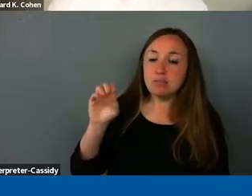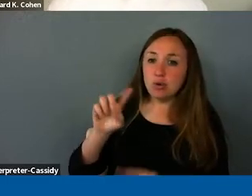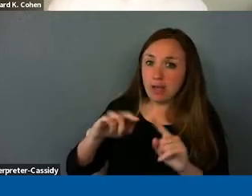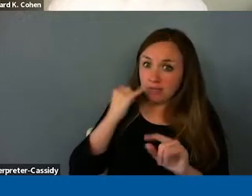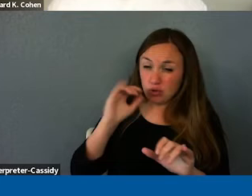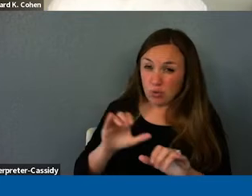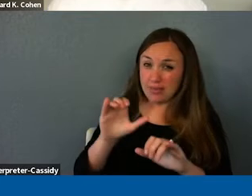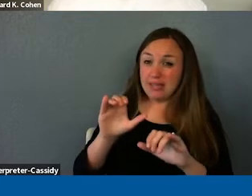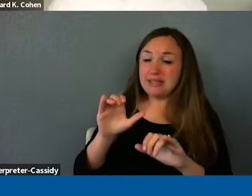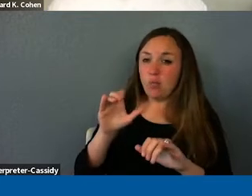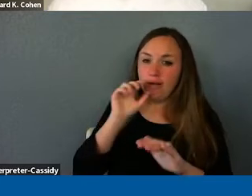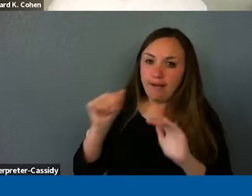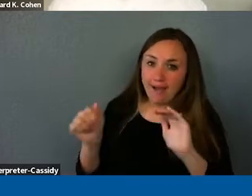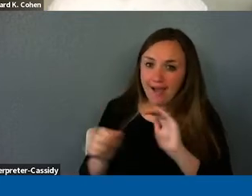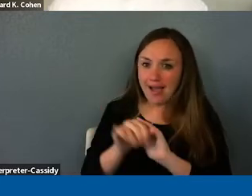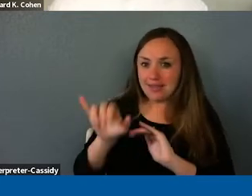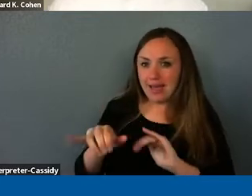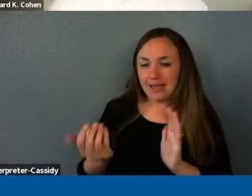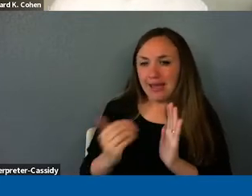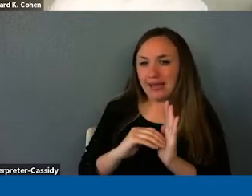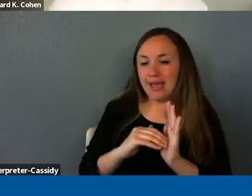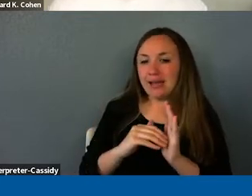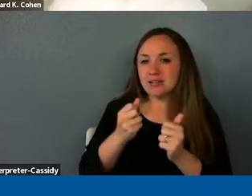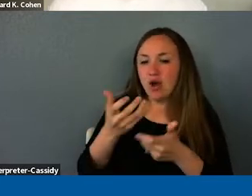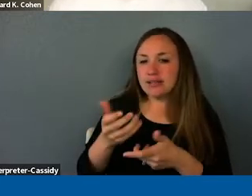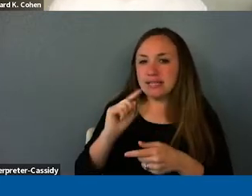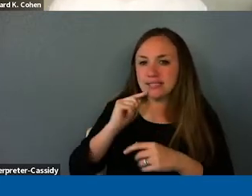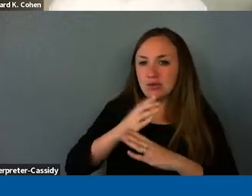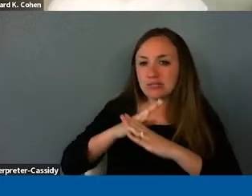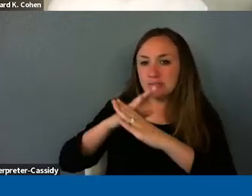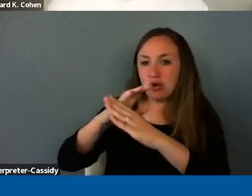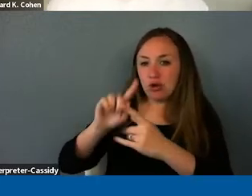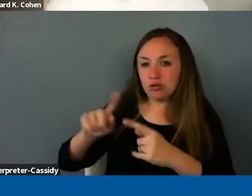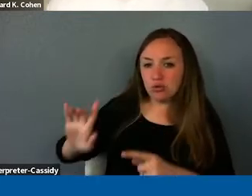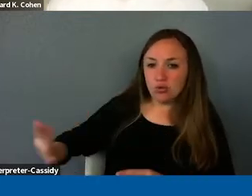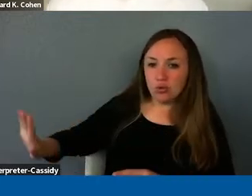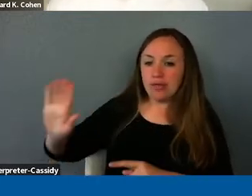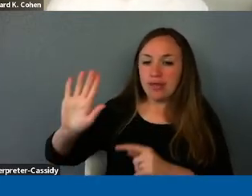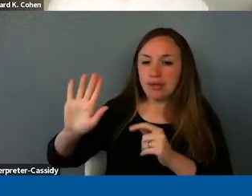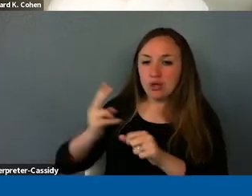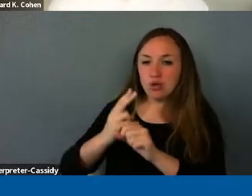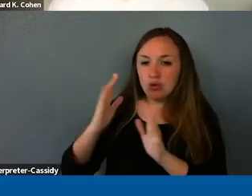hides that element, which can again create a serious barrier to your users. Proper ways to hide elements